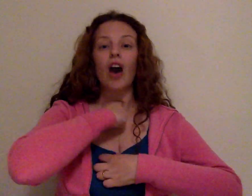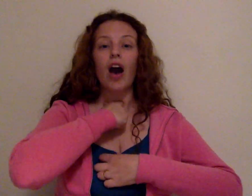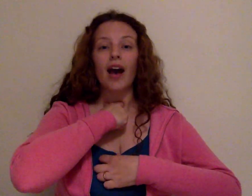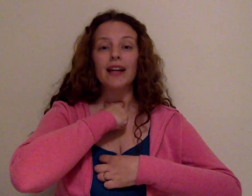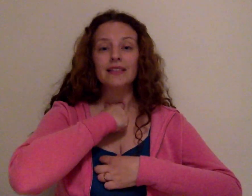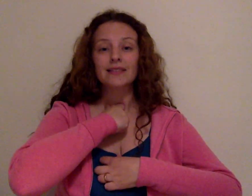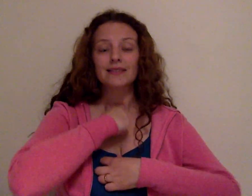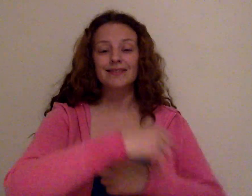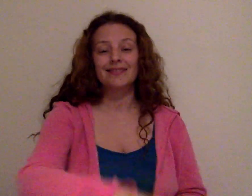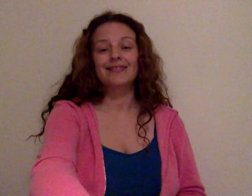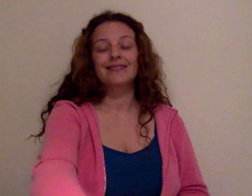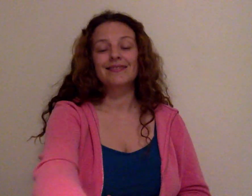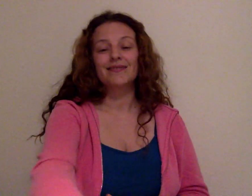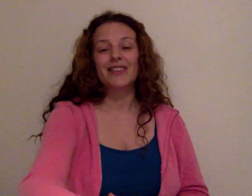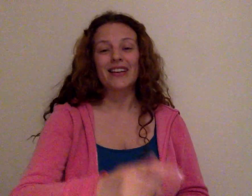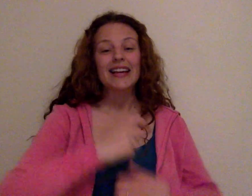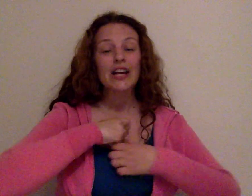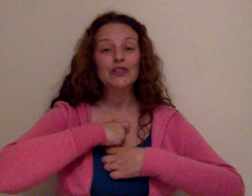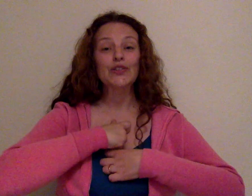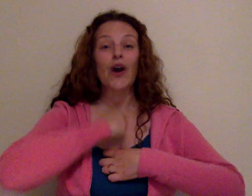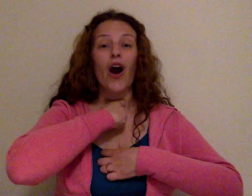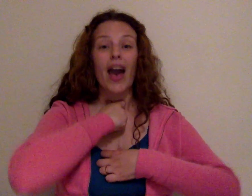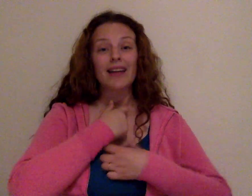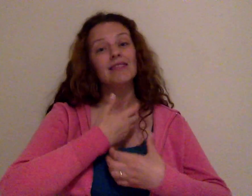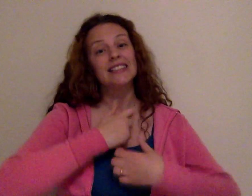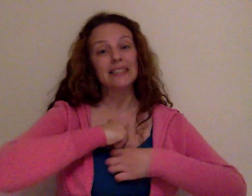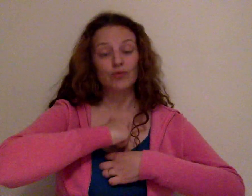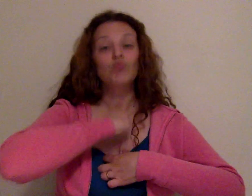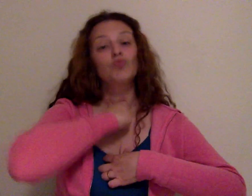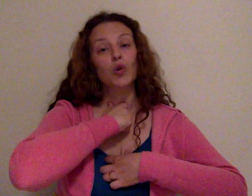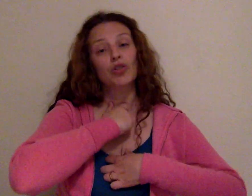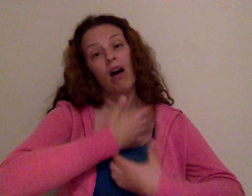Tie, as in your tie.